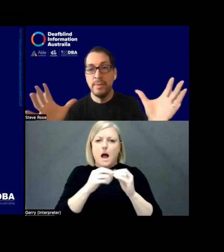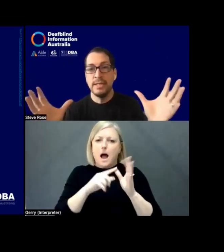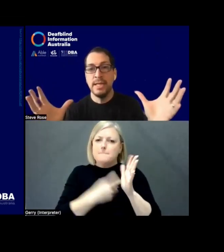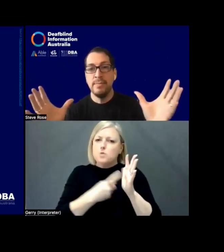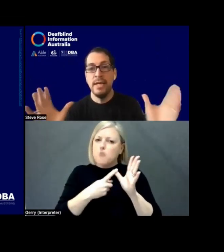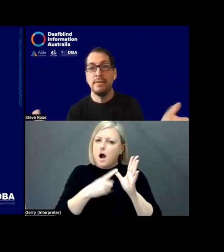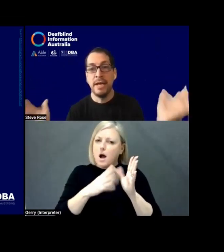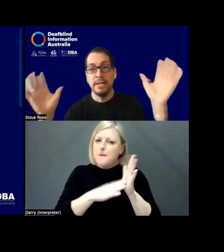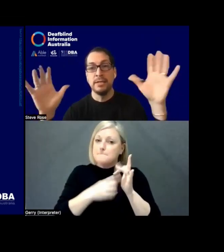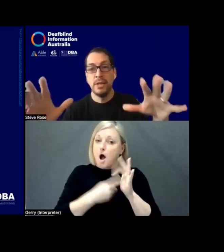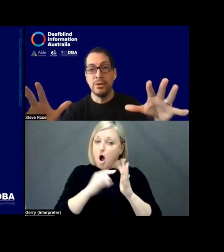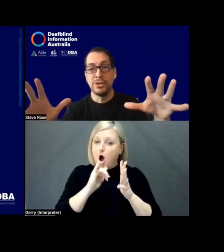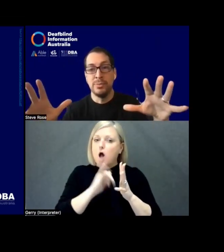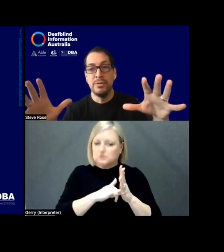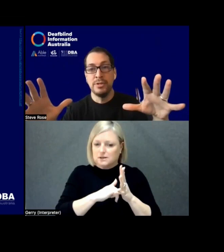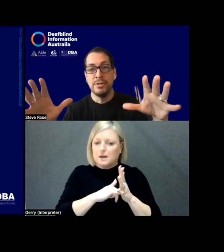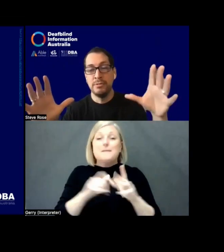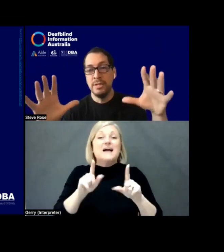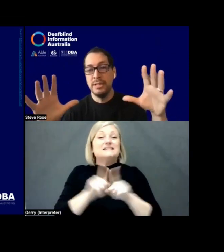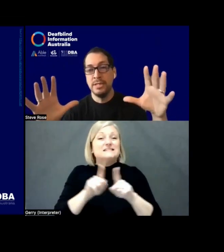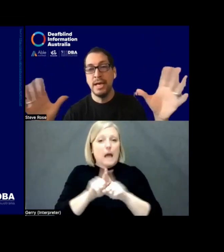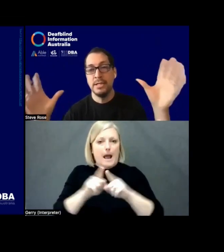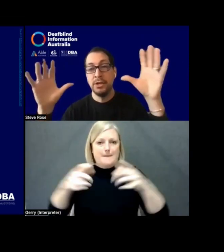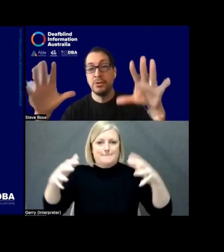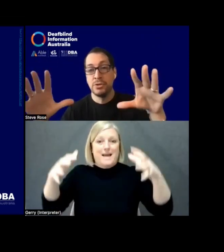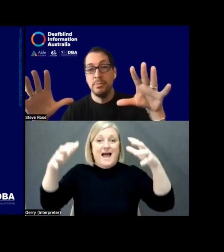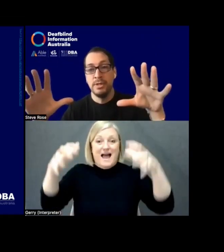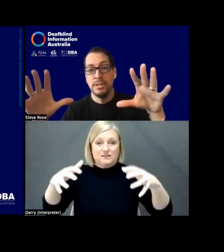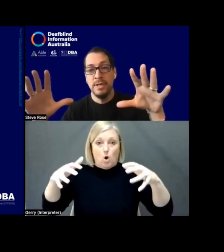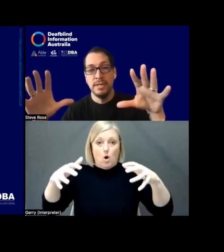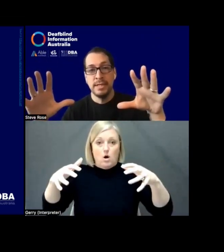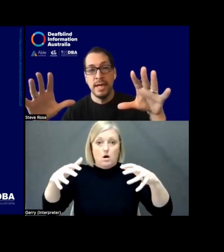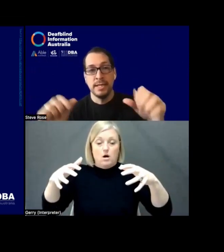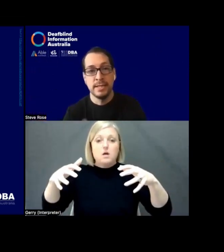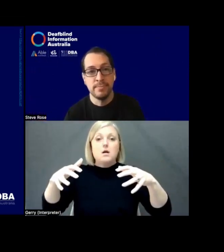But they are talking about the same thing - the listener's hands on top of the speaker's hands.